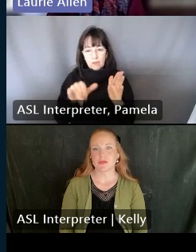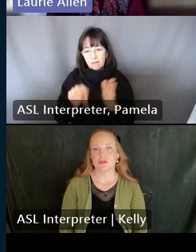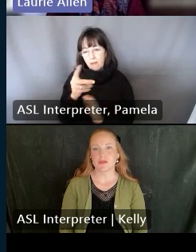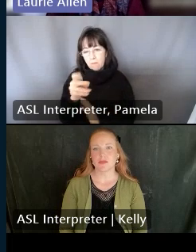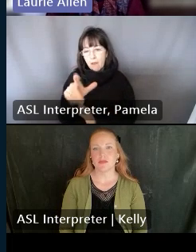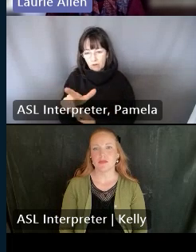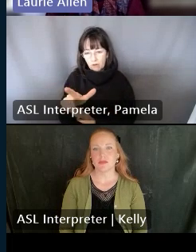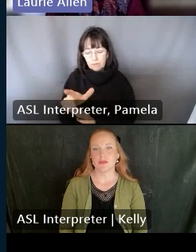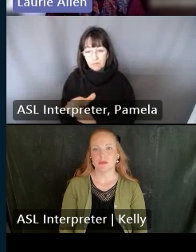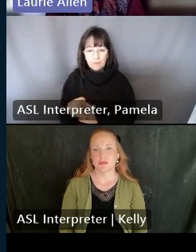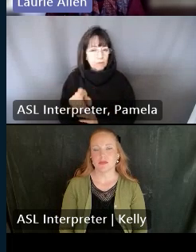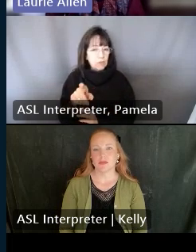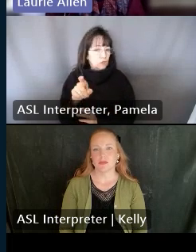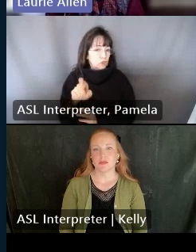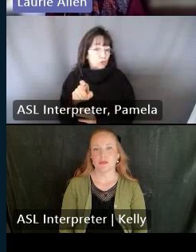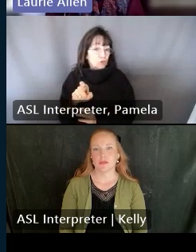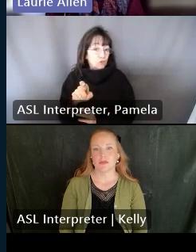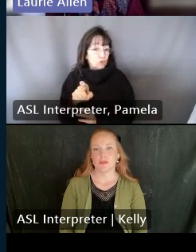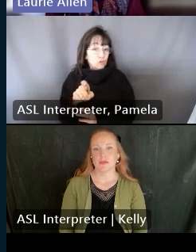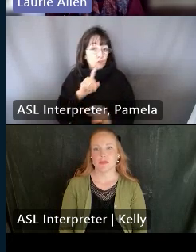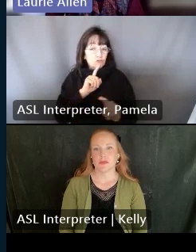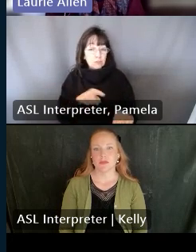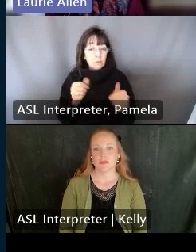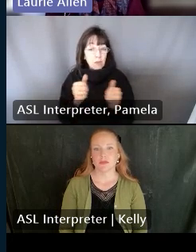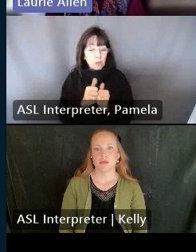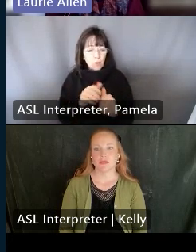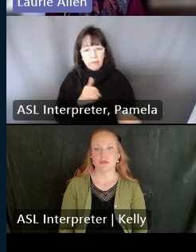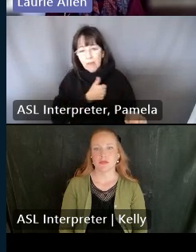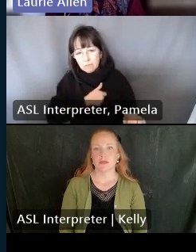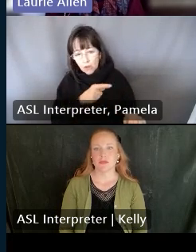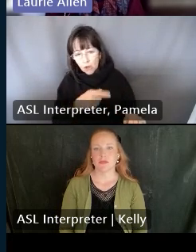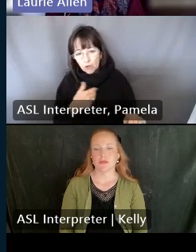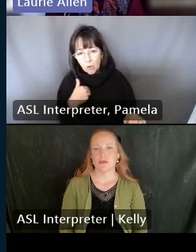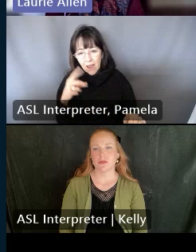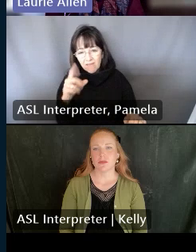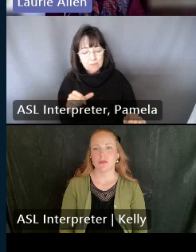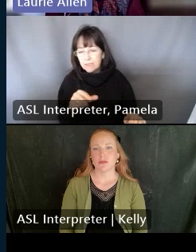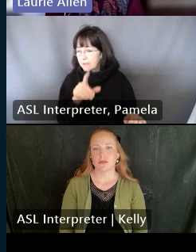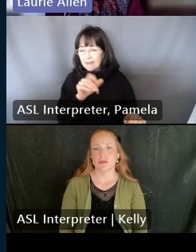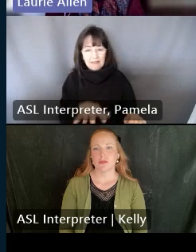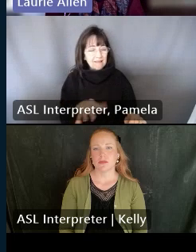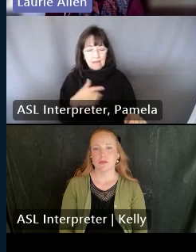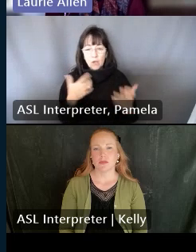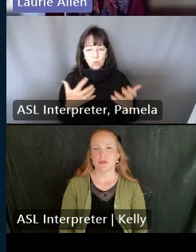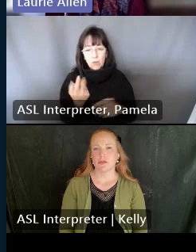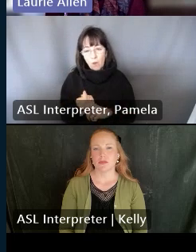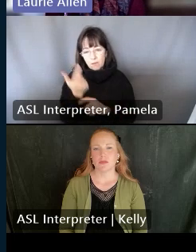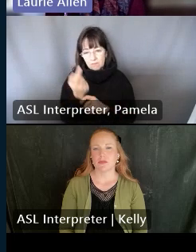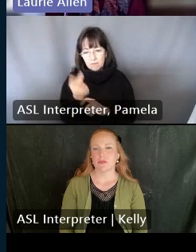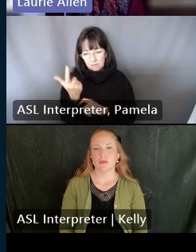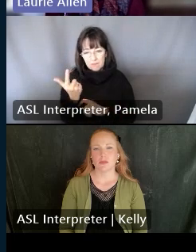it shouldn't respond with, “I'm sorry you have a disability.” That's the bias. we're trying to train out of models; and, along the way,